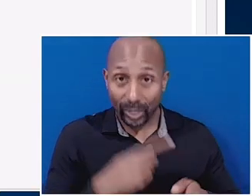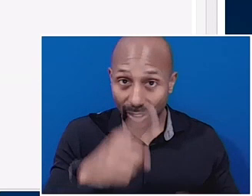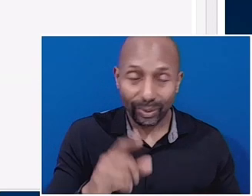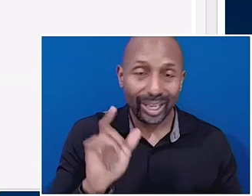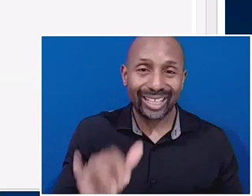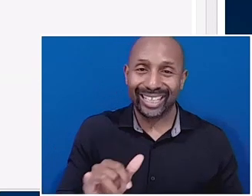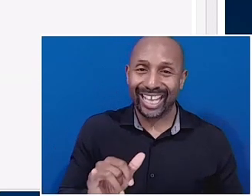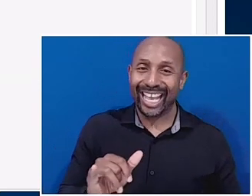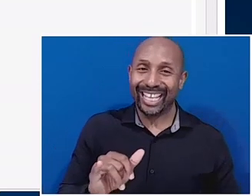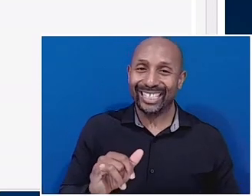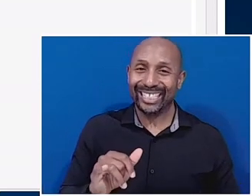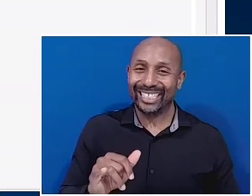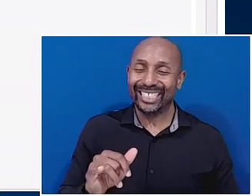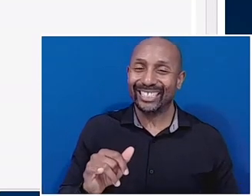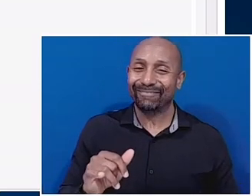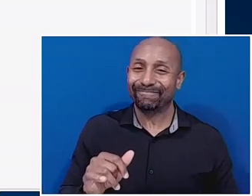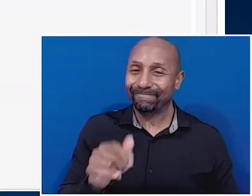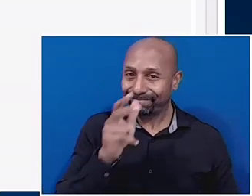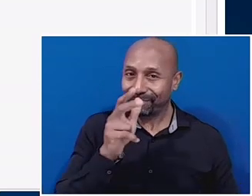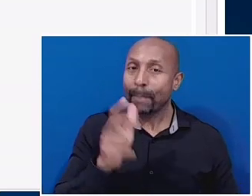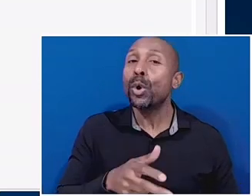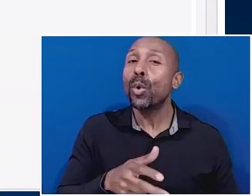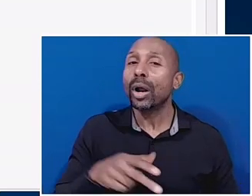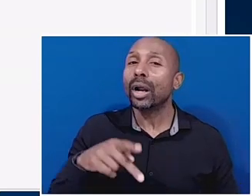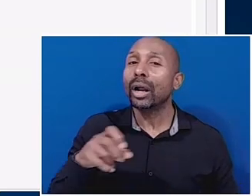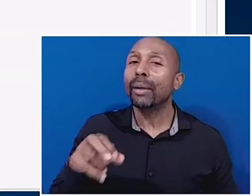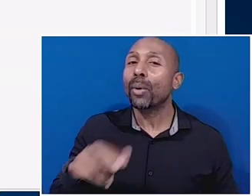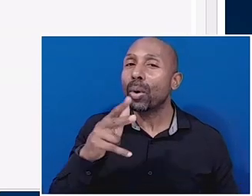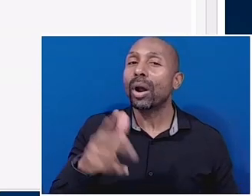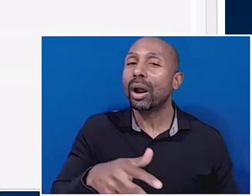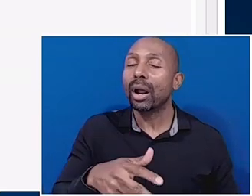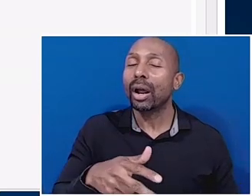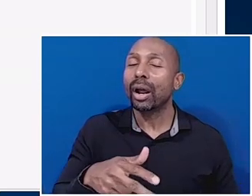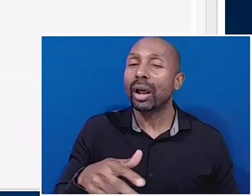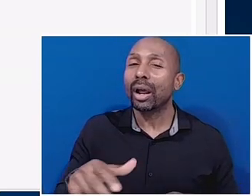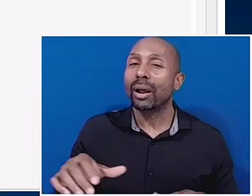on- that is a fundamental piece along with